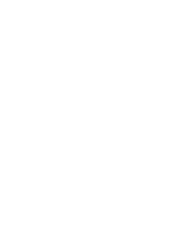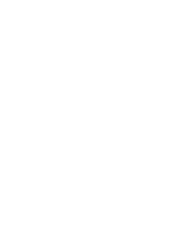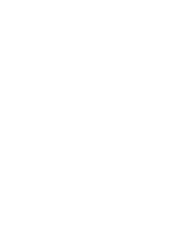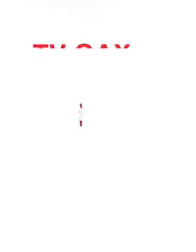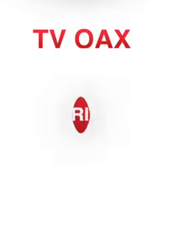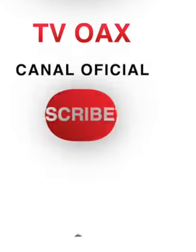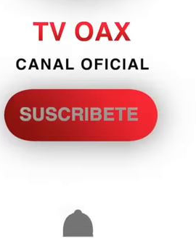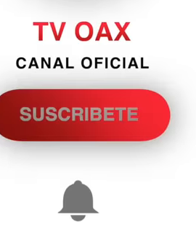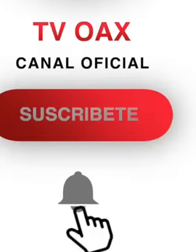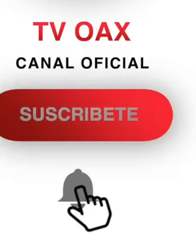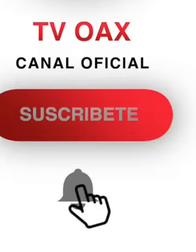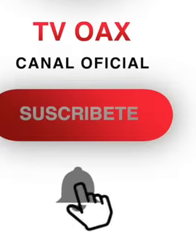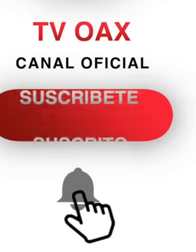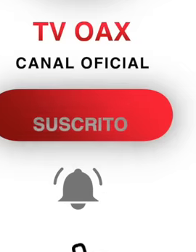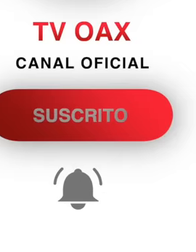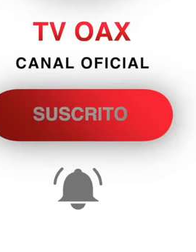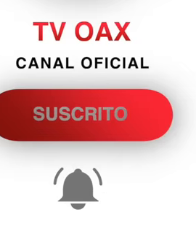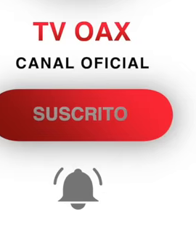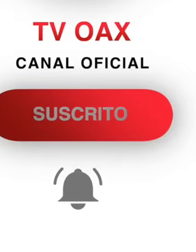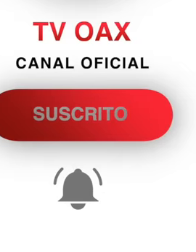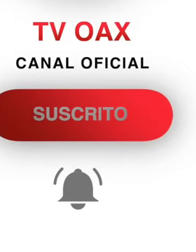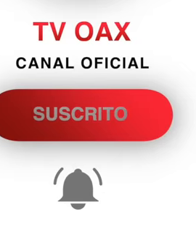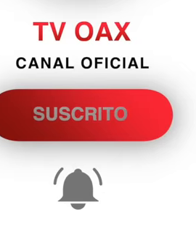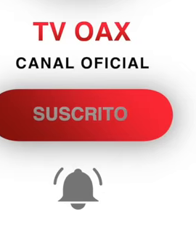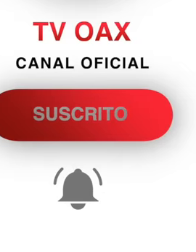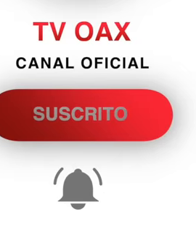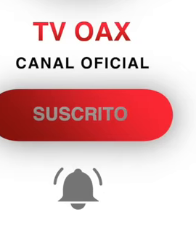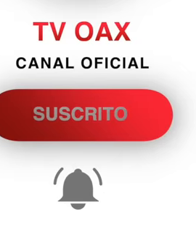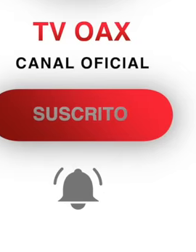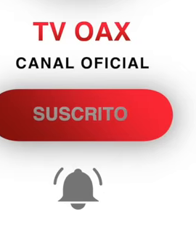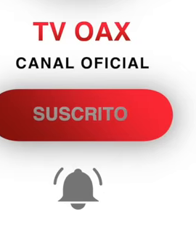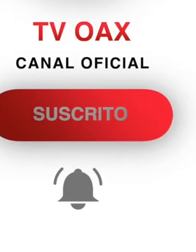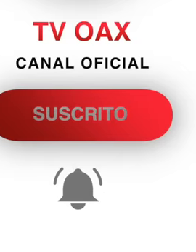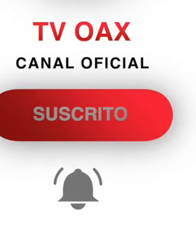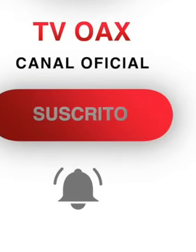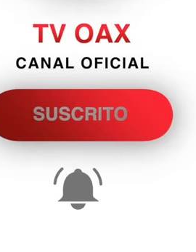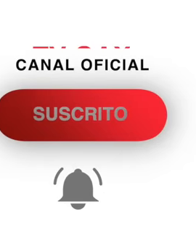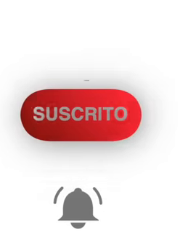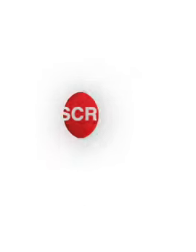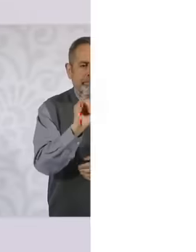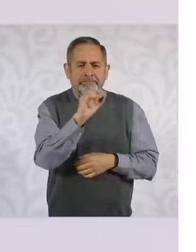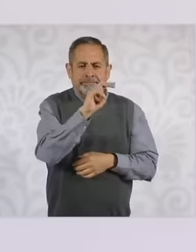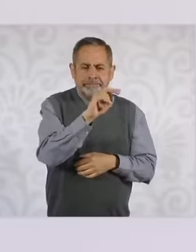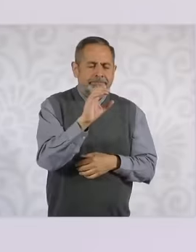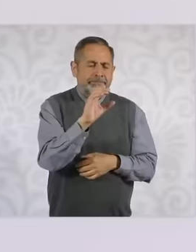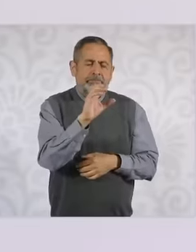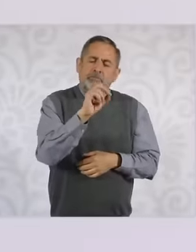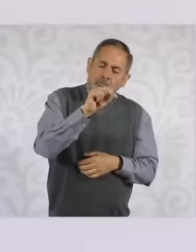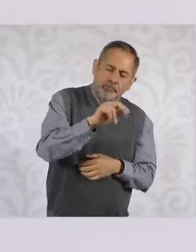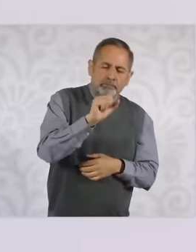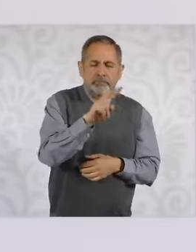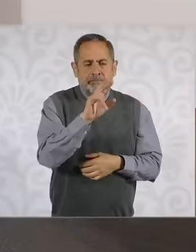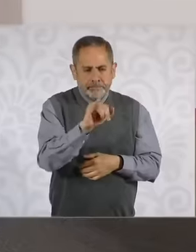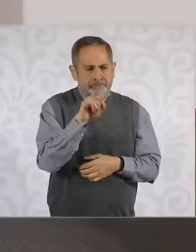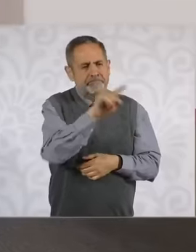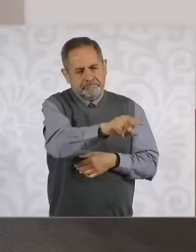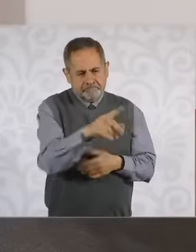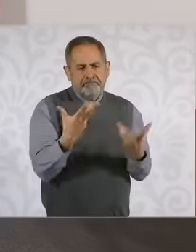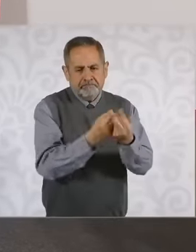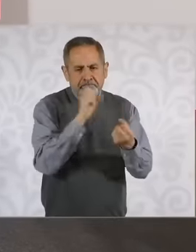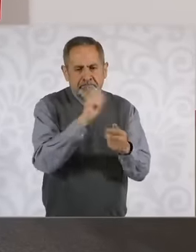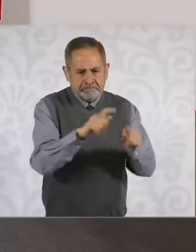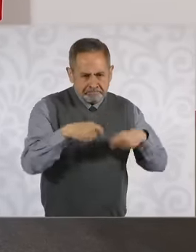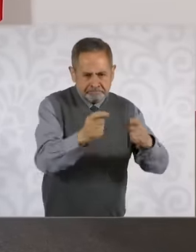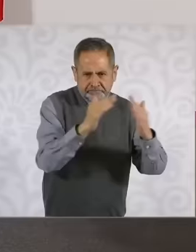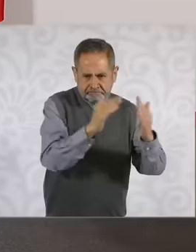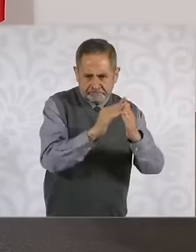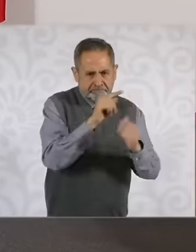affiliated infonavid another part for Popular housing through conavi Now when can you register